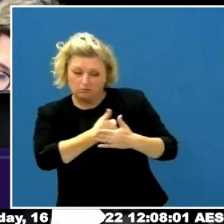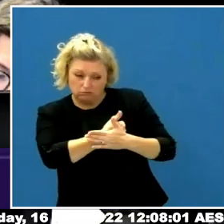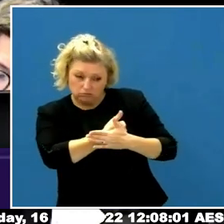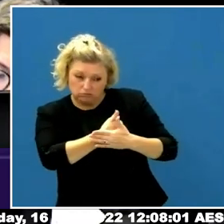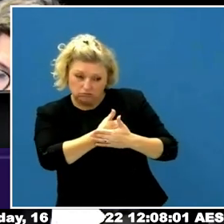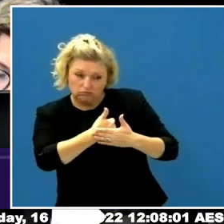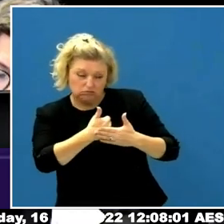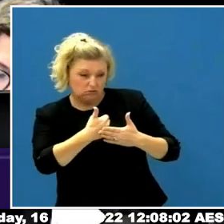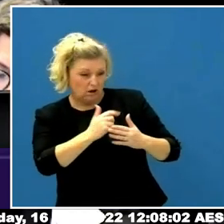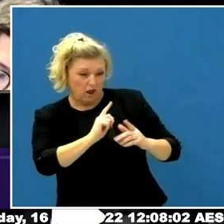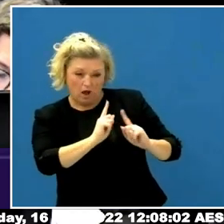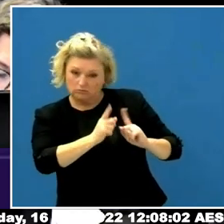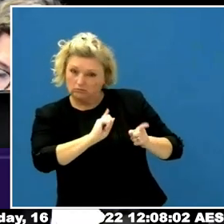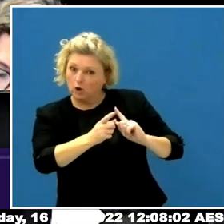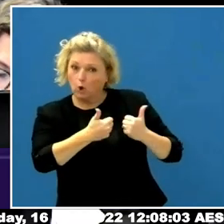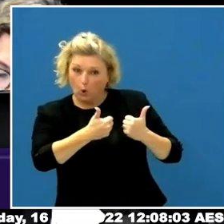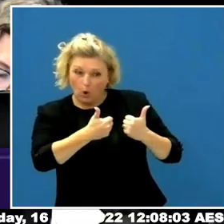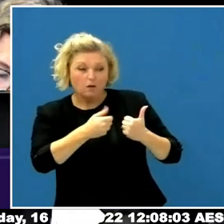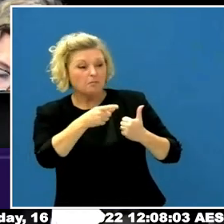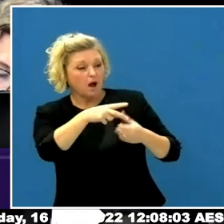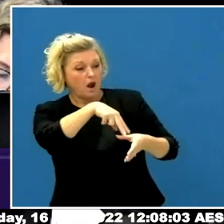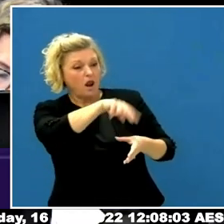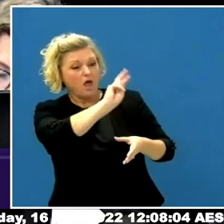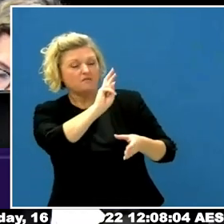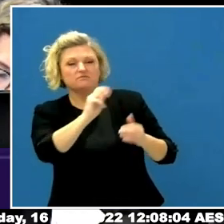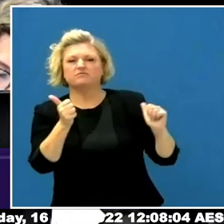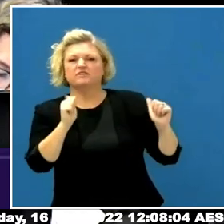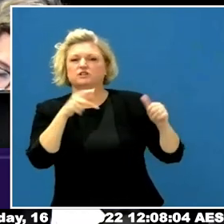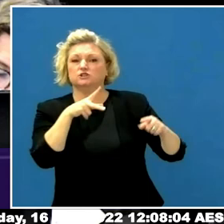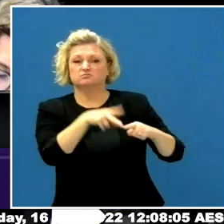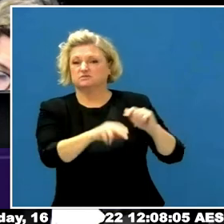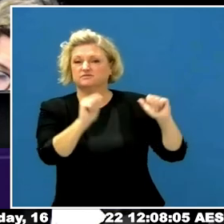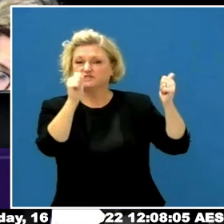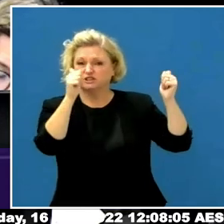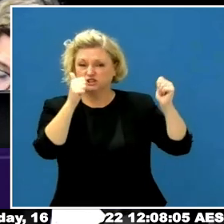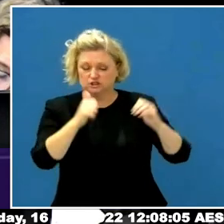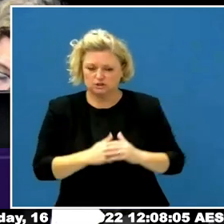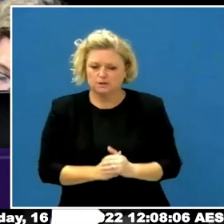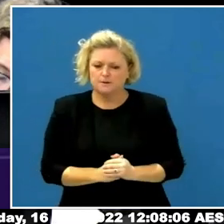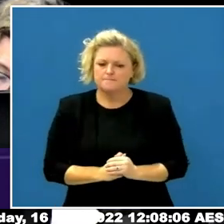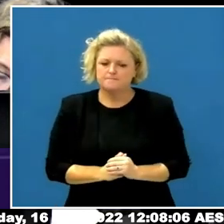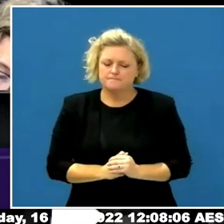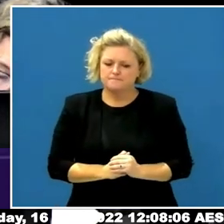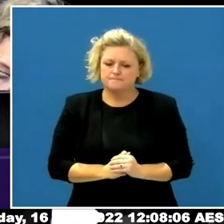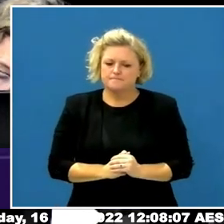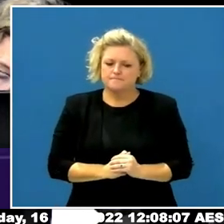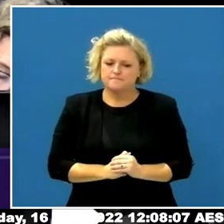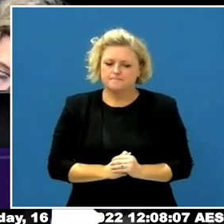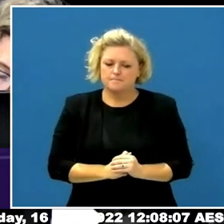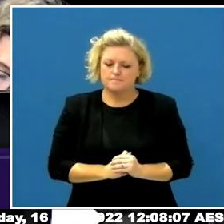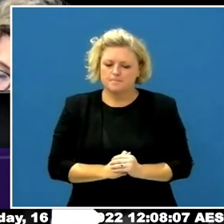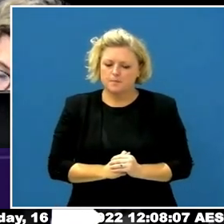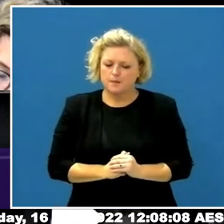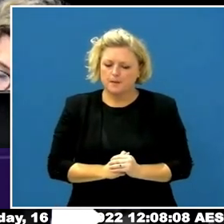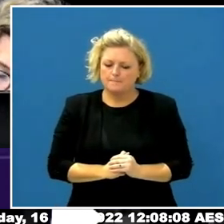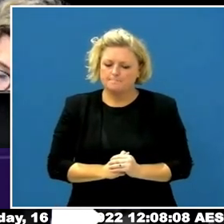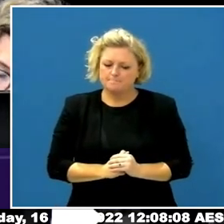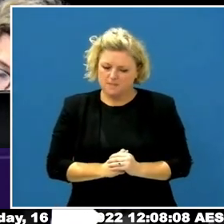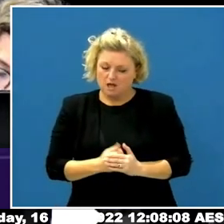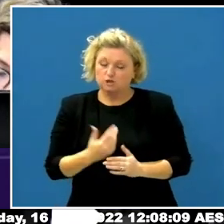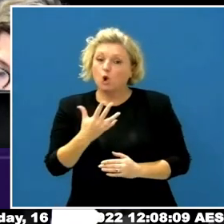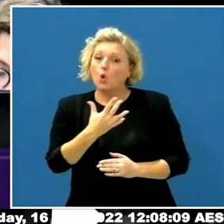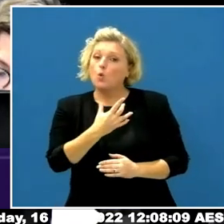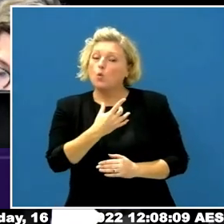Very short. That was after there was an incident where - the one where they